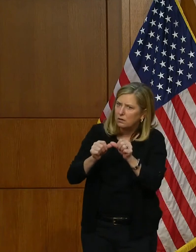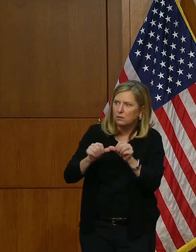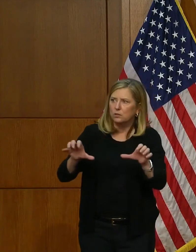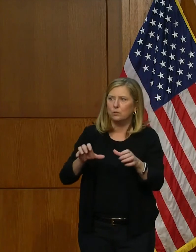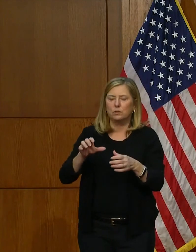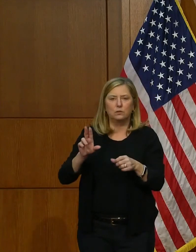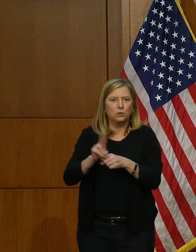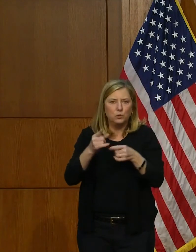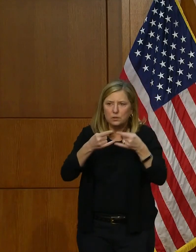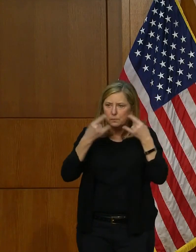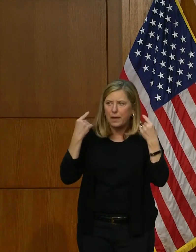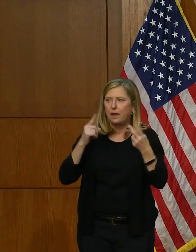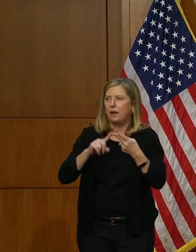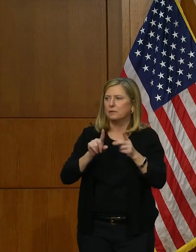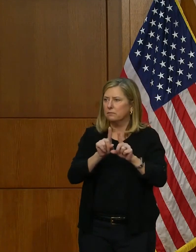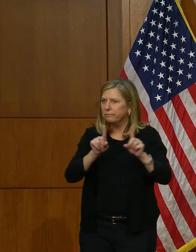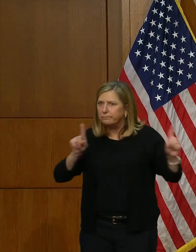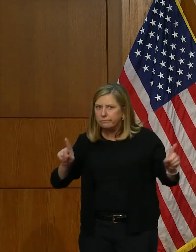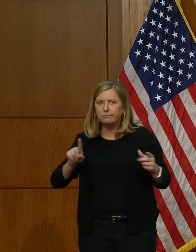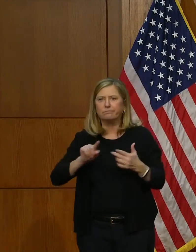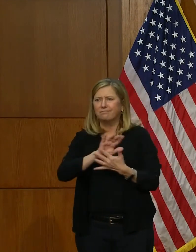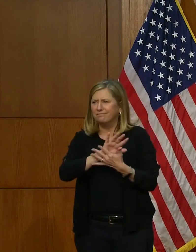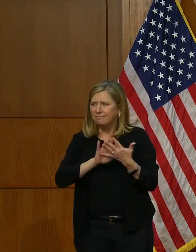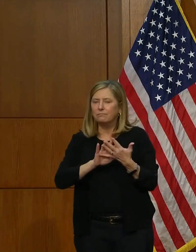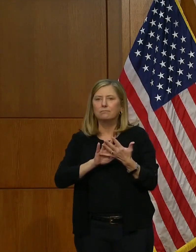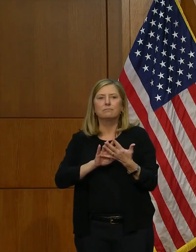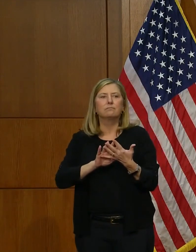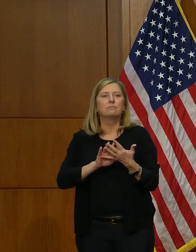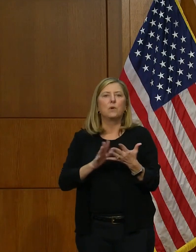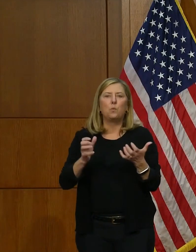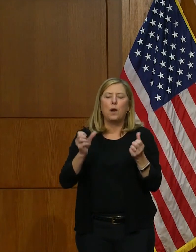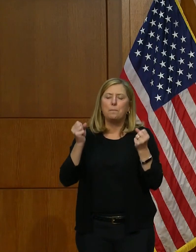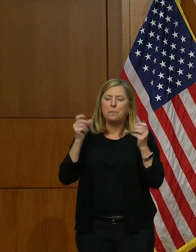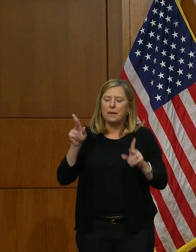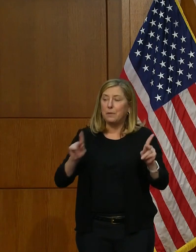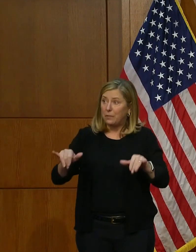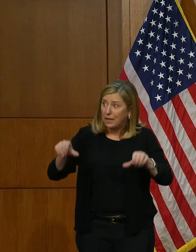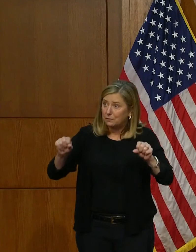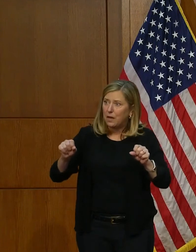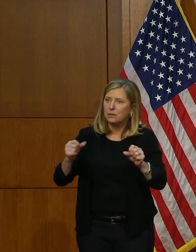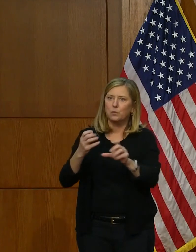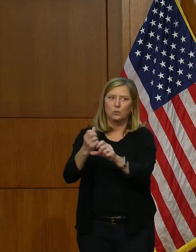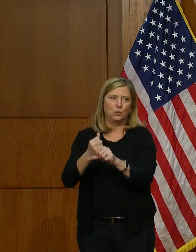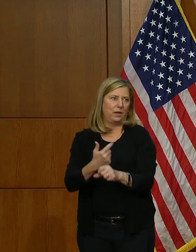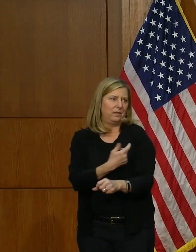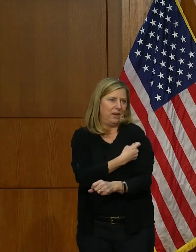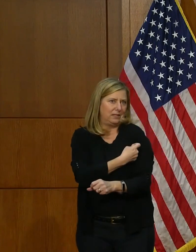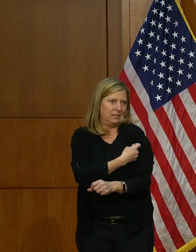IMPORTANT TO CONTINUE THE GUIDELINES THAT WERE FOLLOWING THE WEARING THE MASK THAT KEEP THE SOCIAL DISTANCE IN AND TO